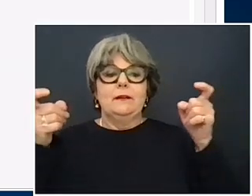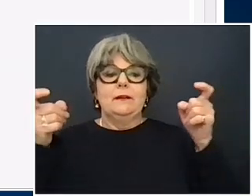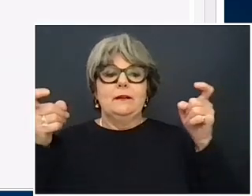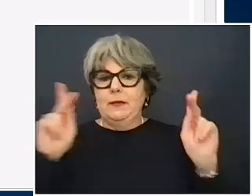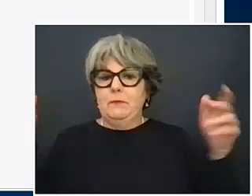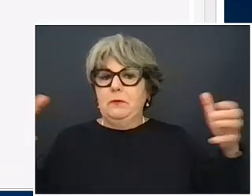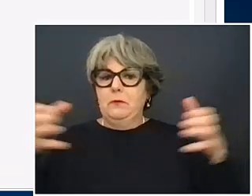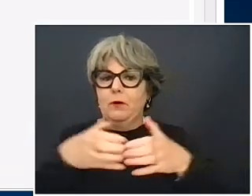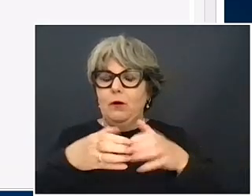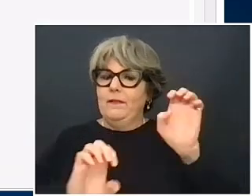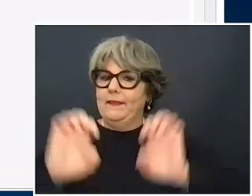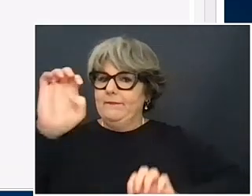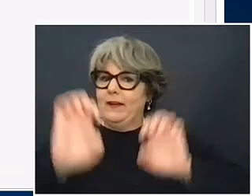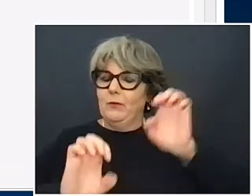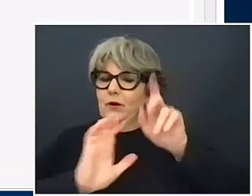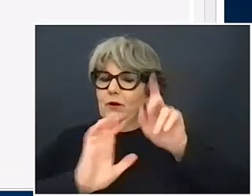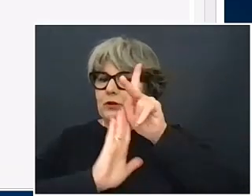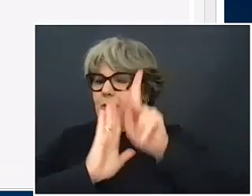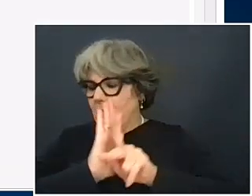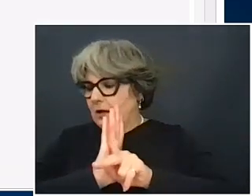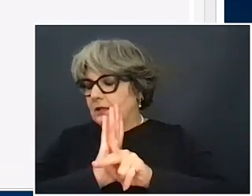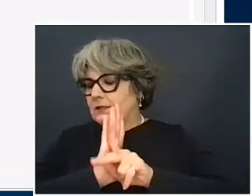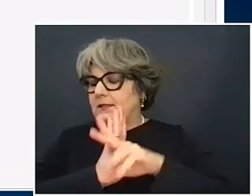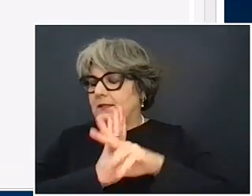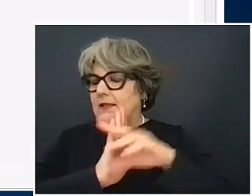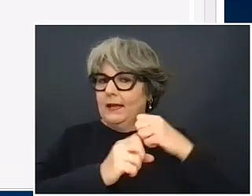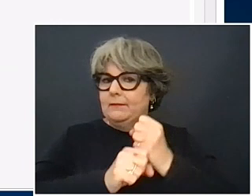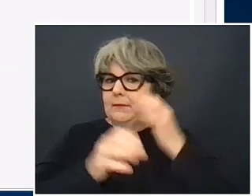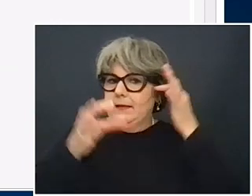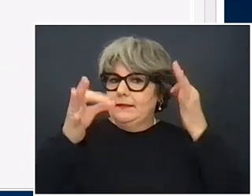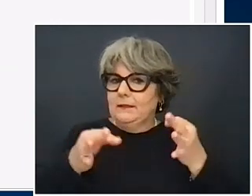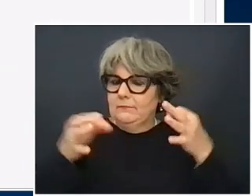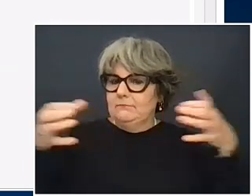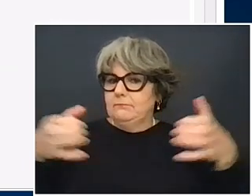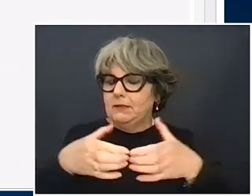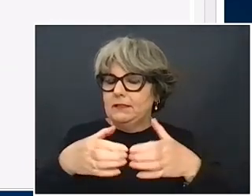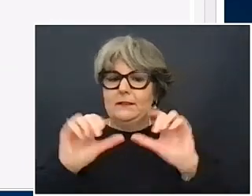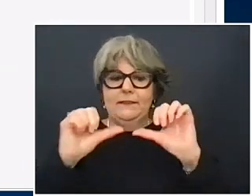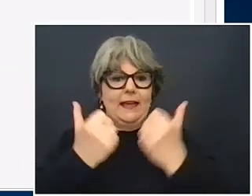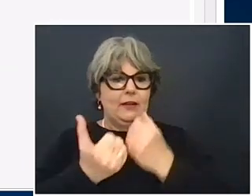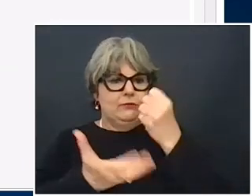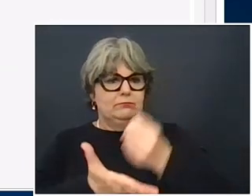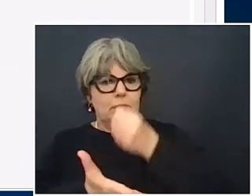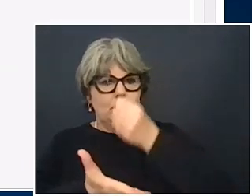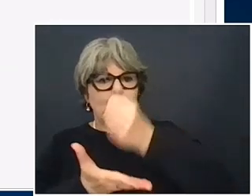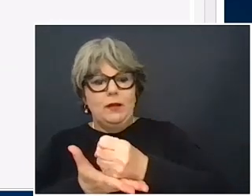policy and decision-making bodies if the agency accredits institutions.